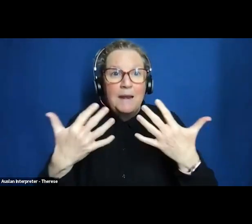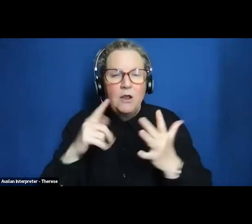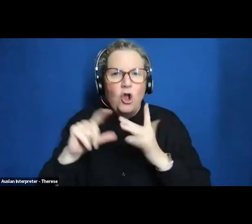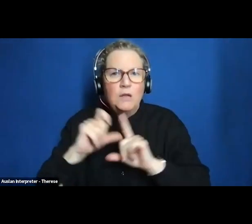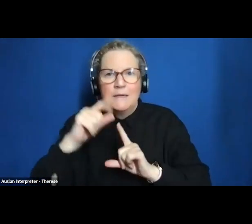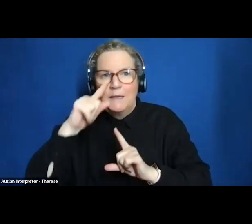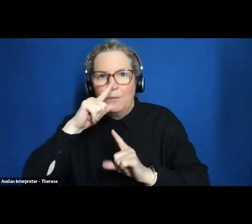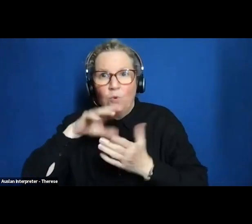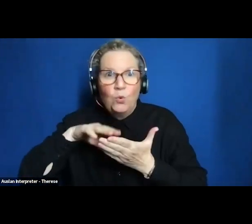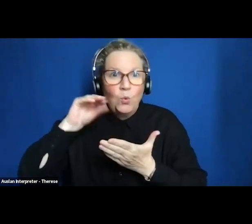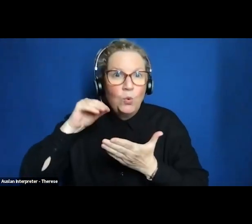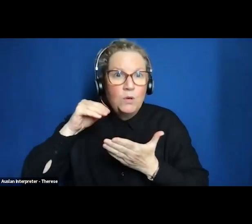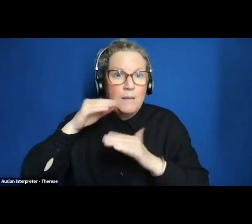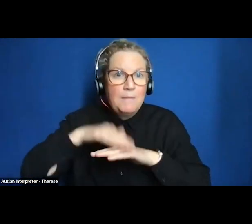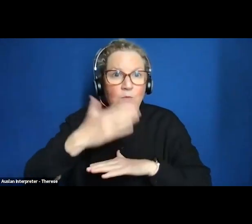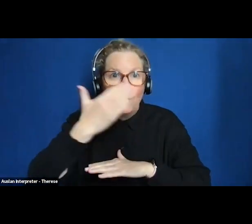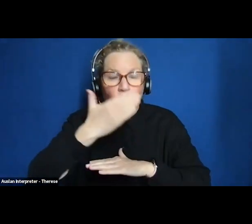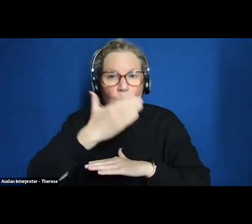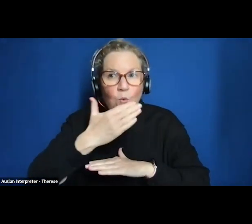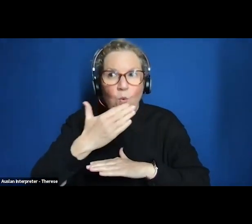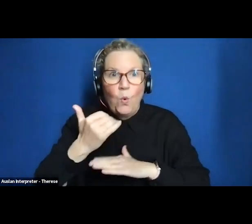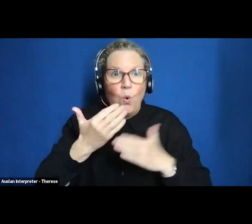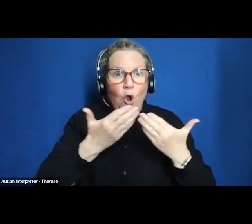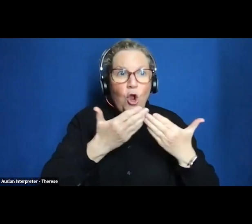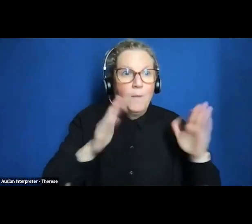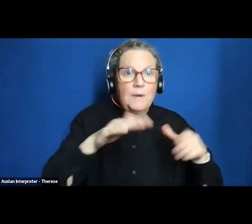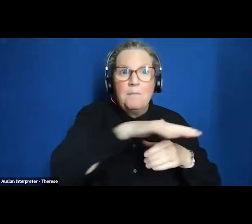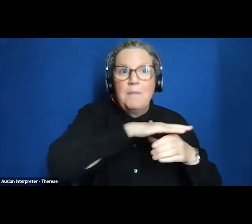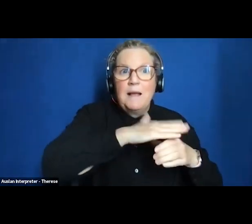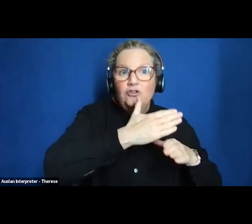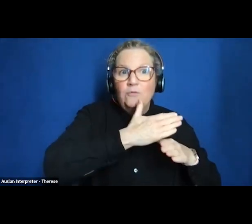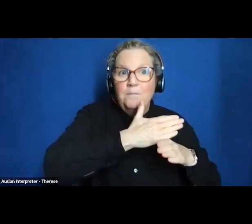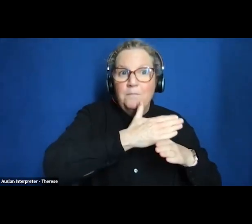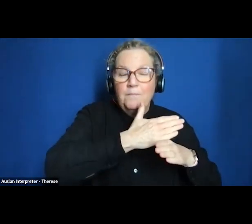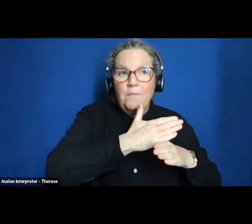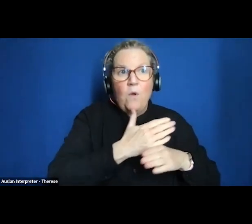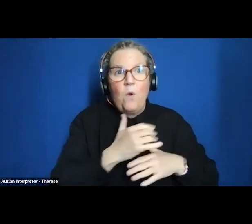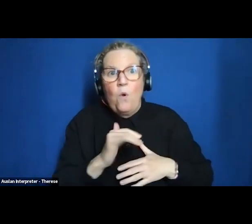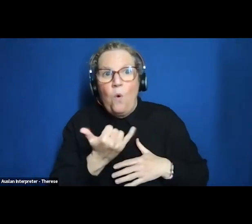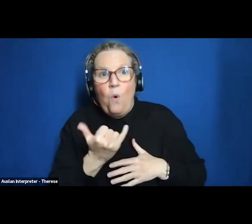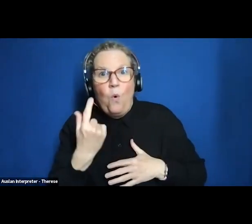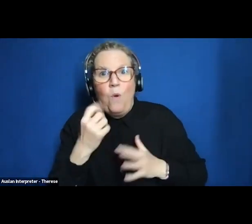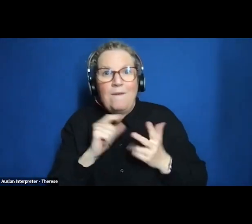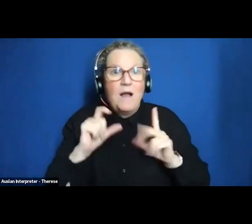are students in mainstream schools or have jobs in the open market, let alone how many people with an intellectual disability might be in jail